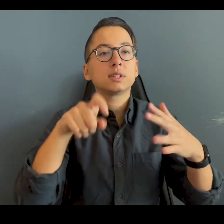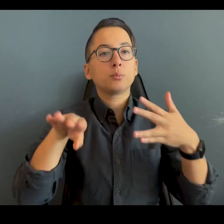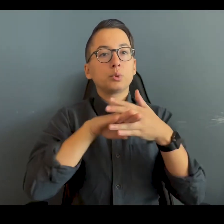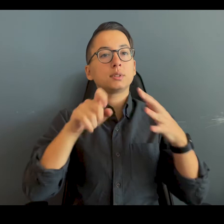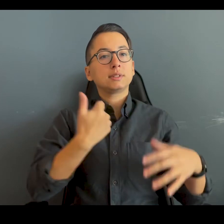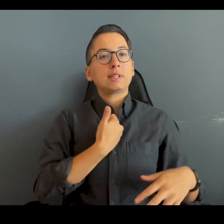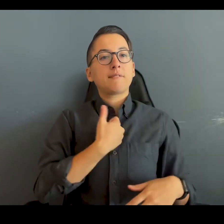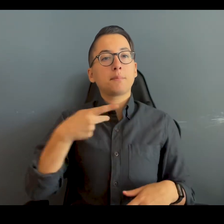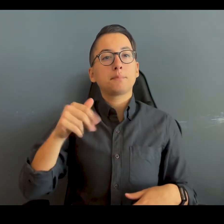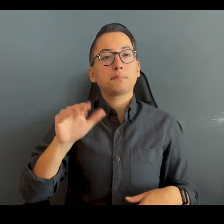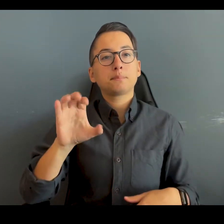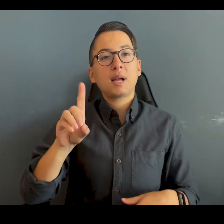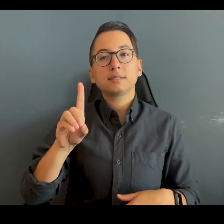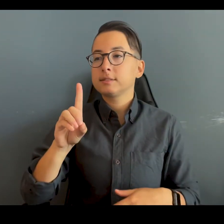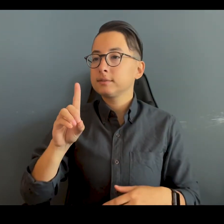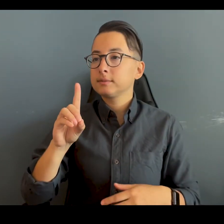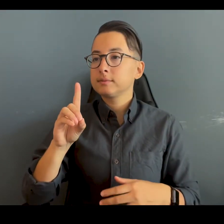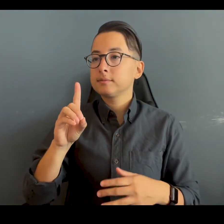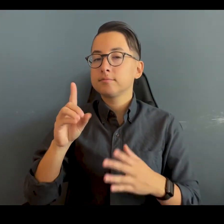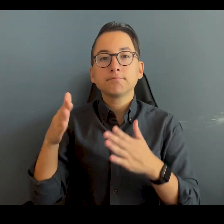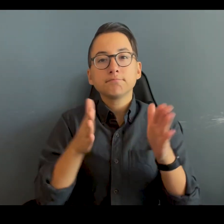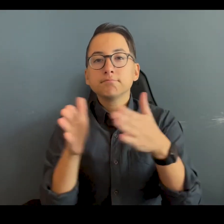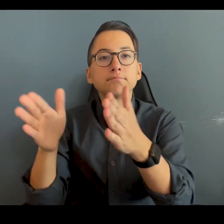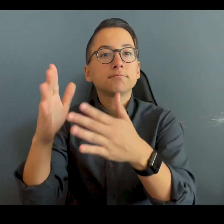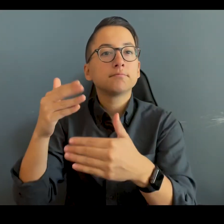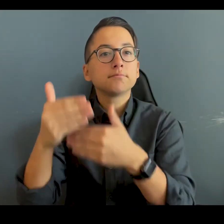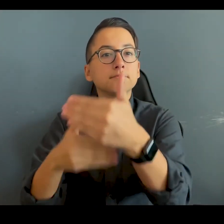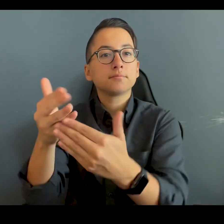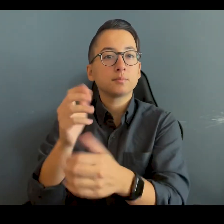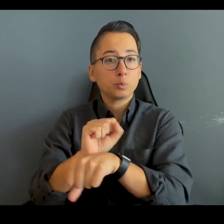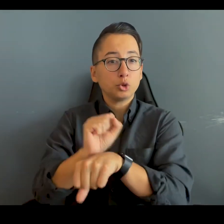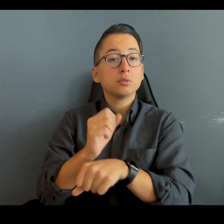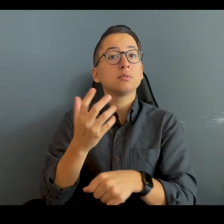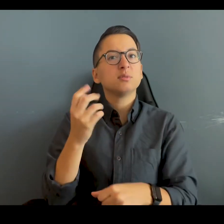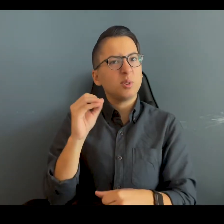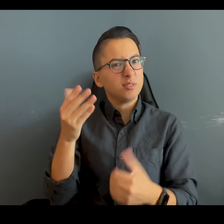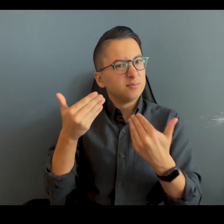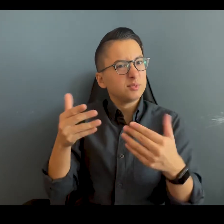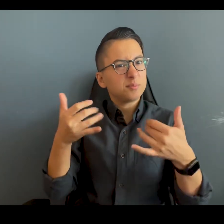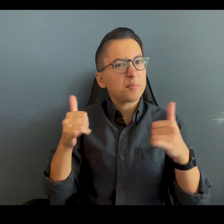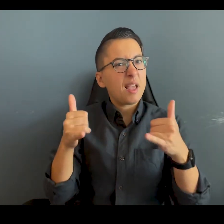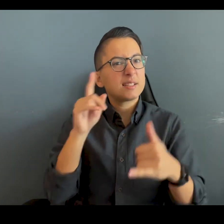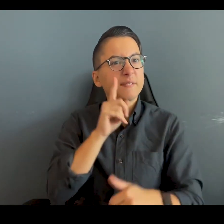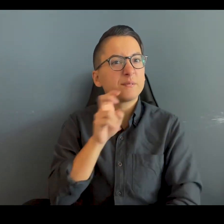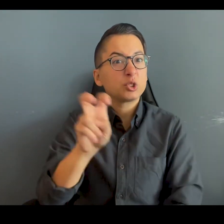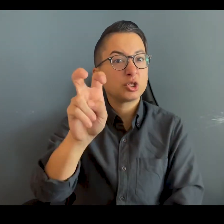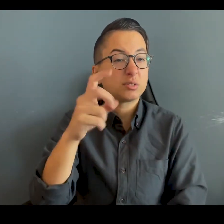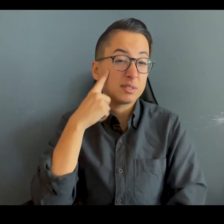learning and need a break, Deafverse is a self-paced resource they can play.